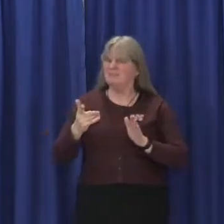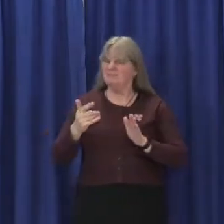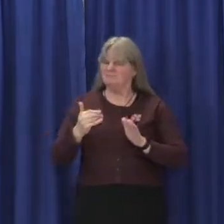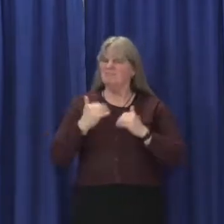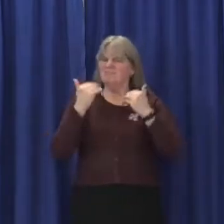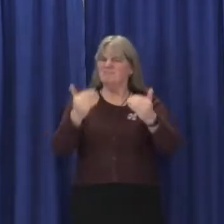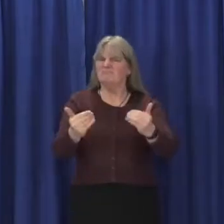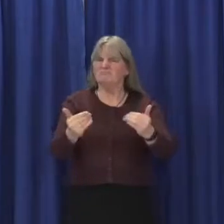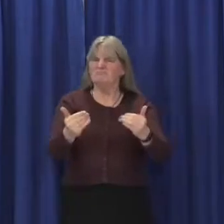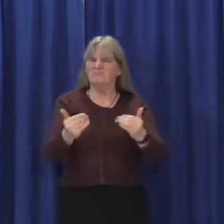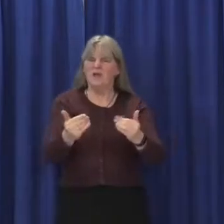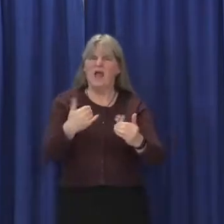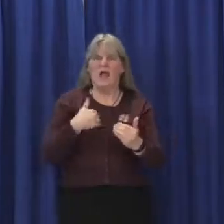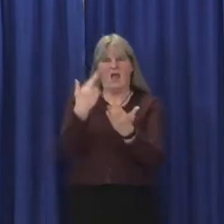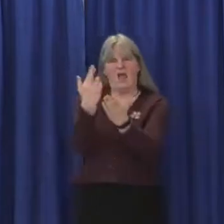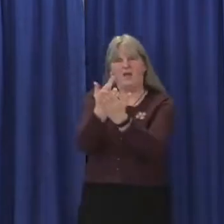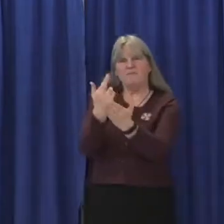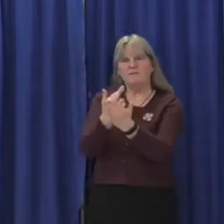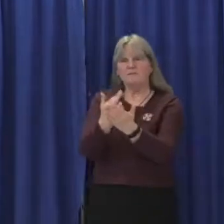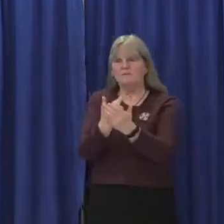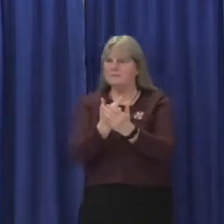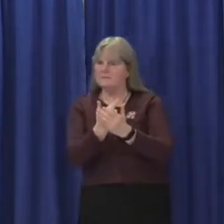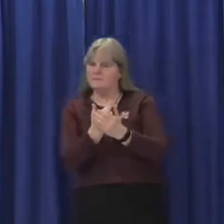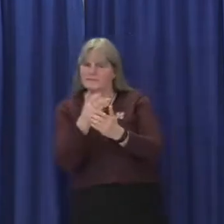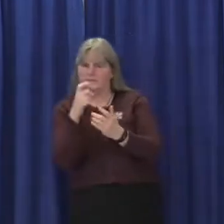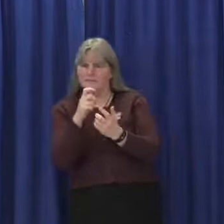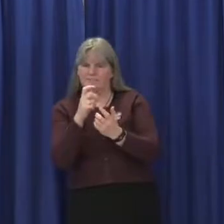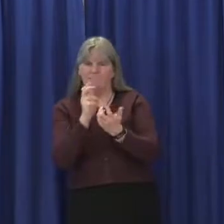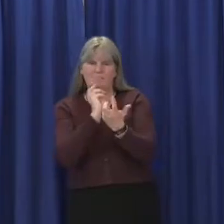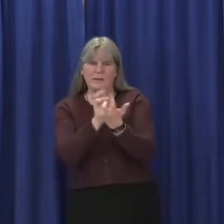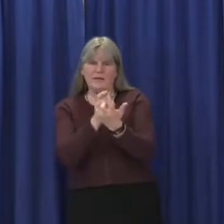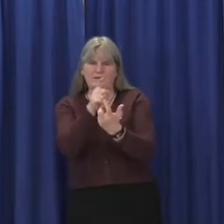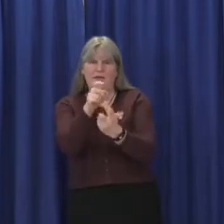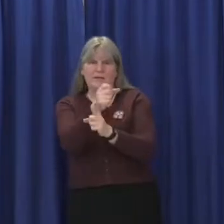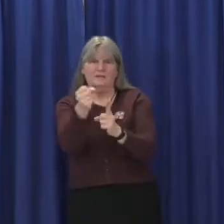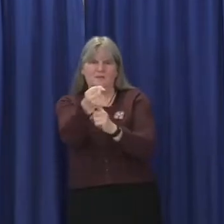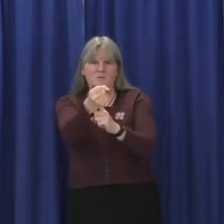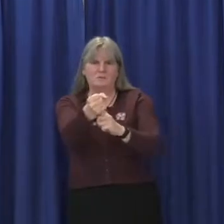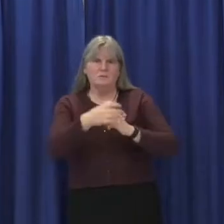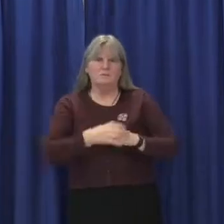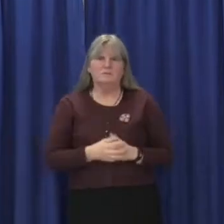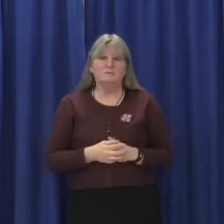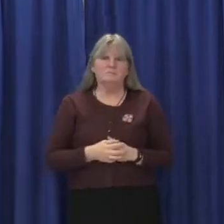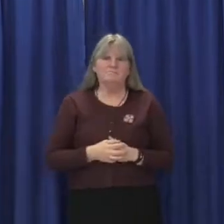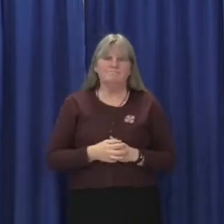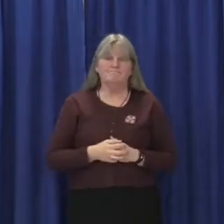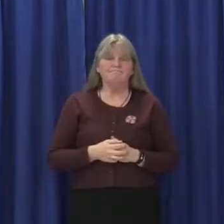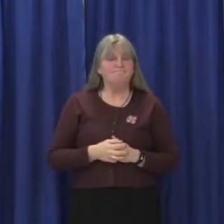It uses our resources where they're most effective. And that is at the prevention